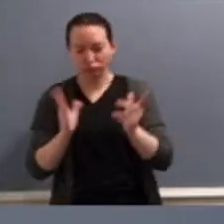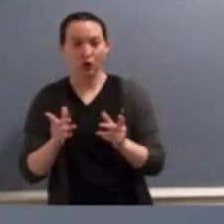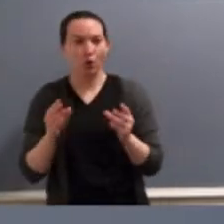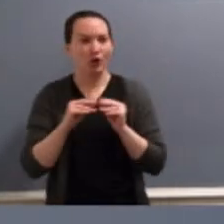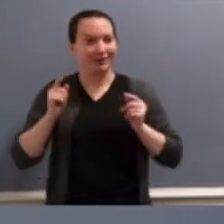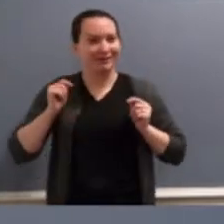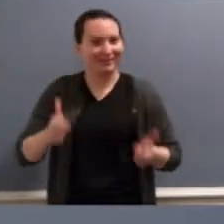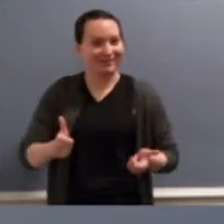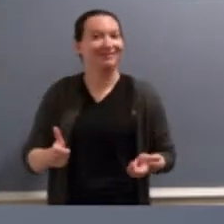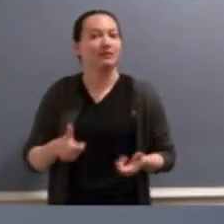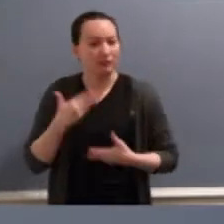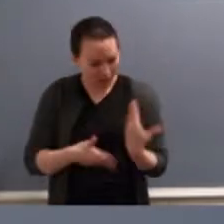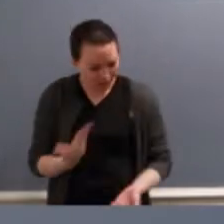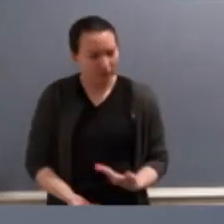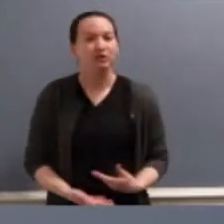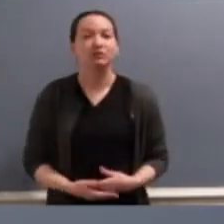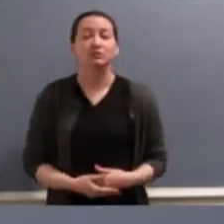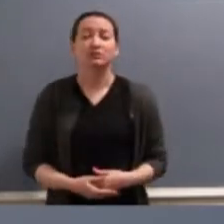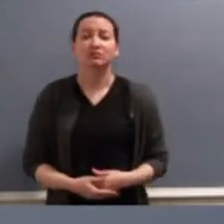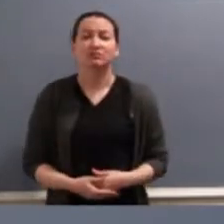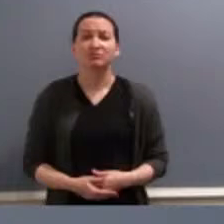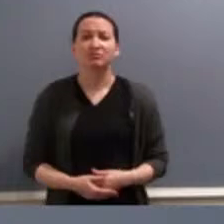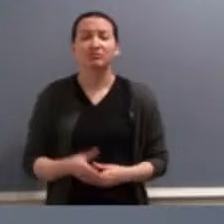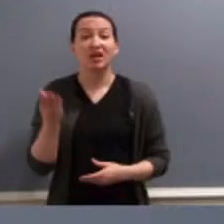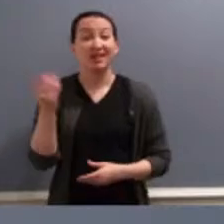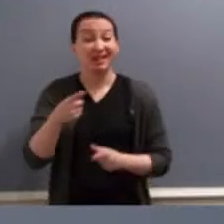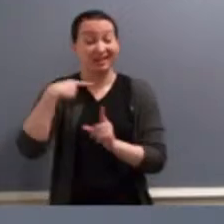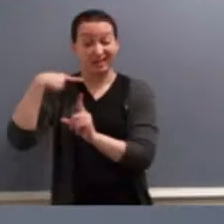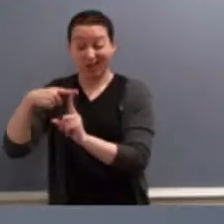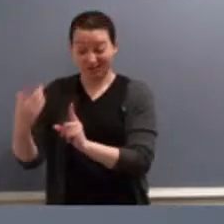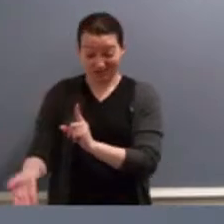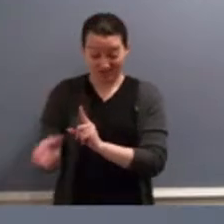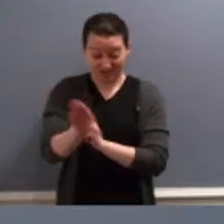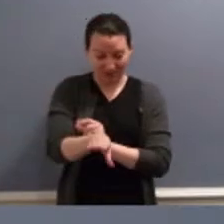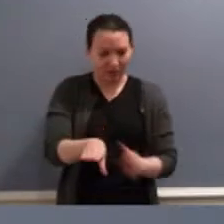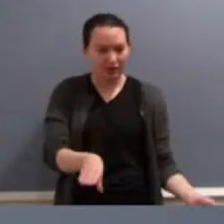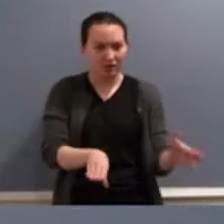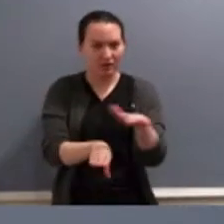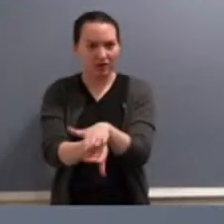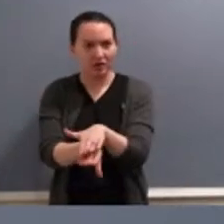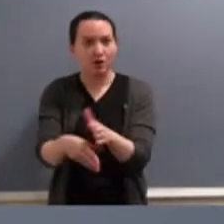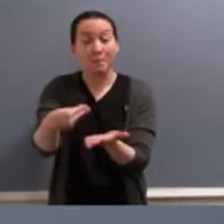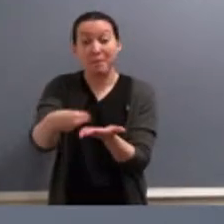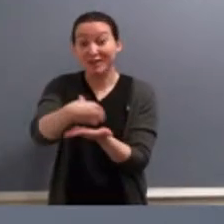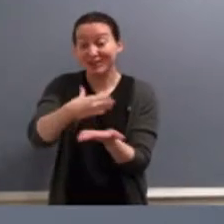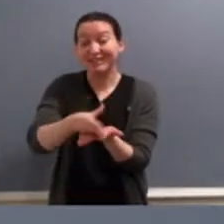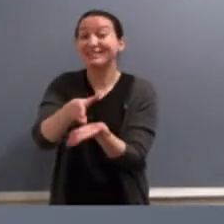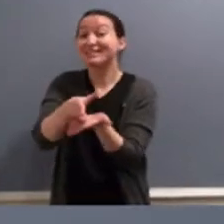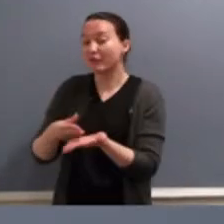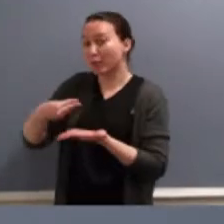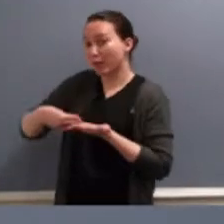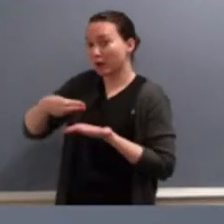time frame you overlay that with this budget which some of those dollars have helped our